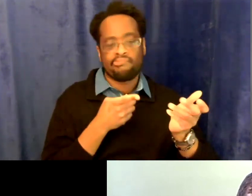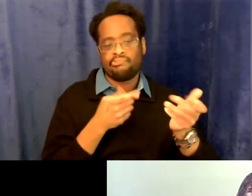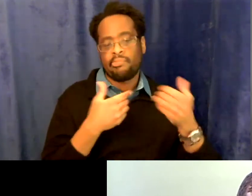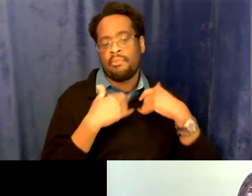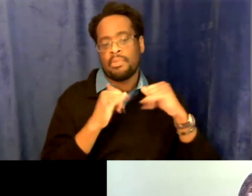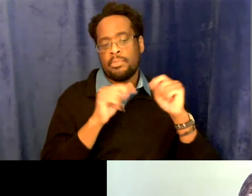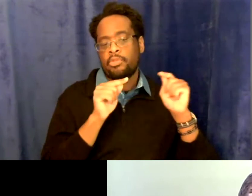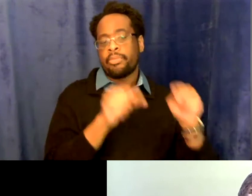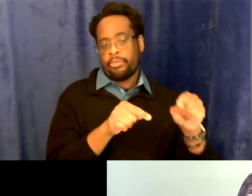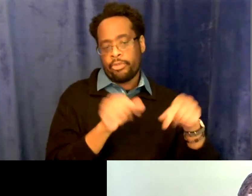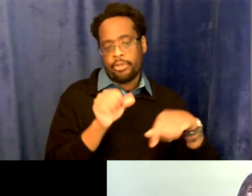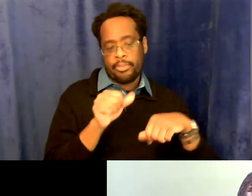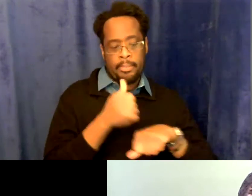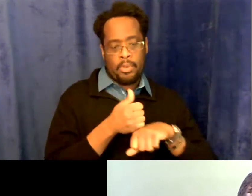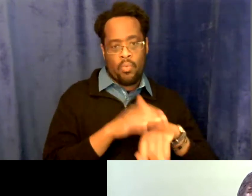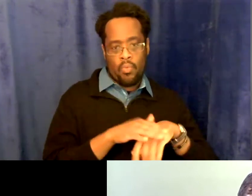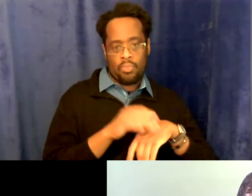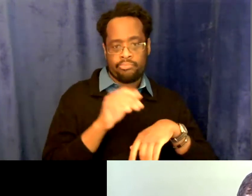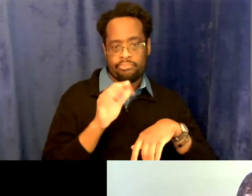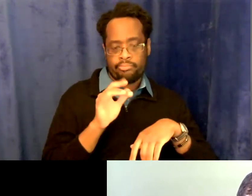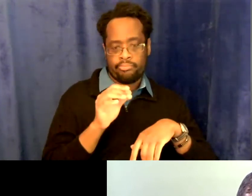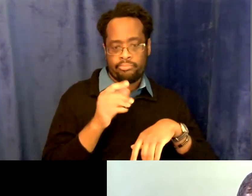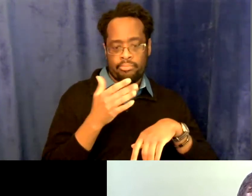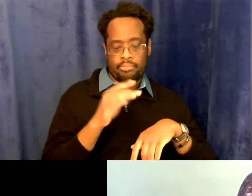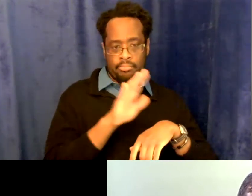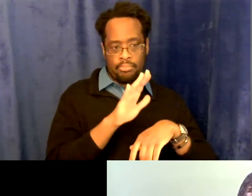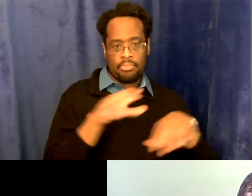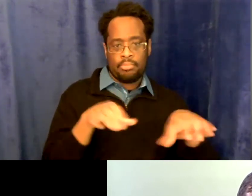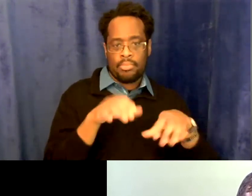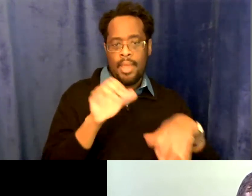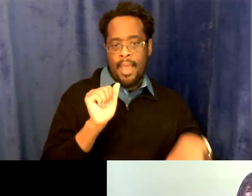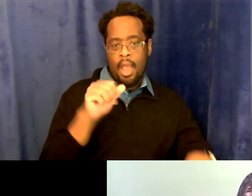um i've heard a few things and i can identify a few things and it is also based on